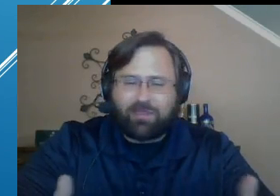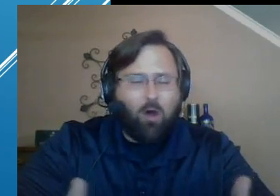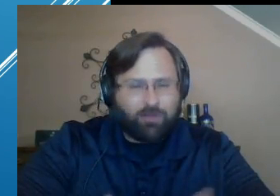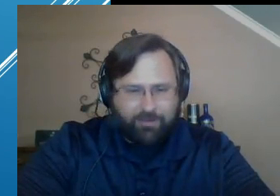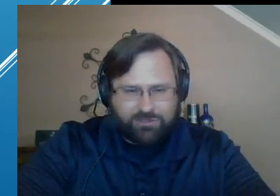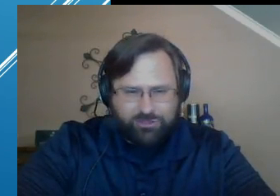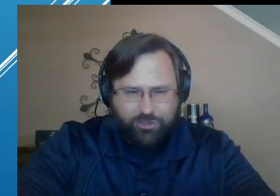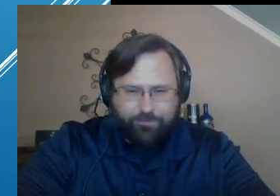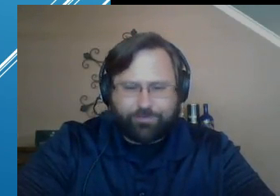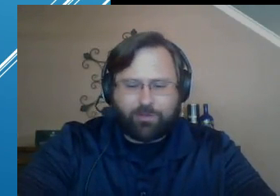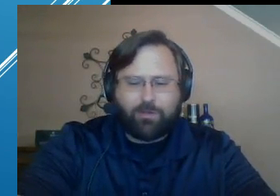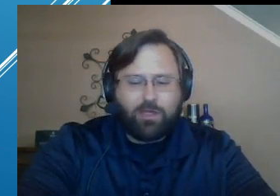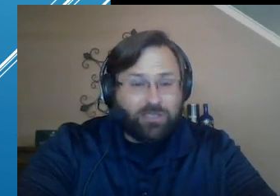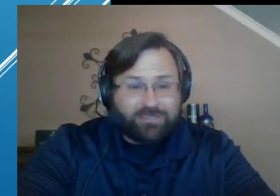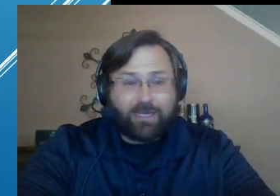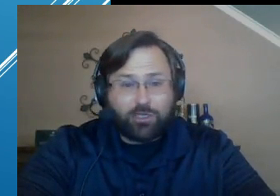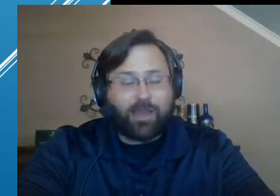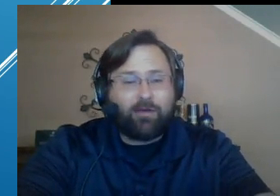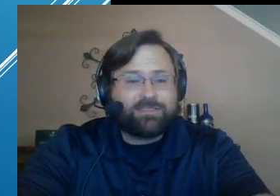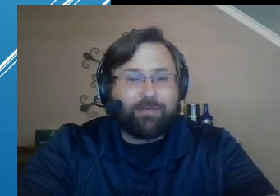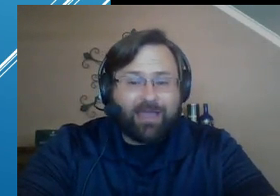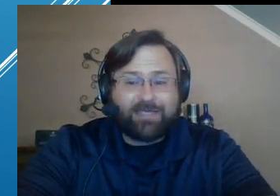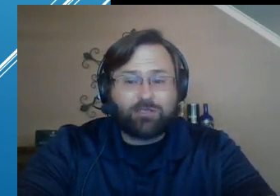something that all languages do so let's take a look now at some ASL